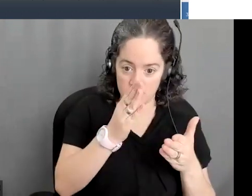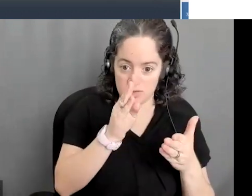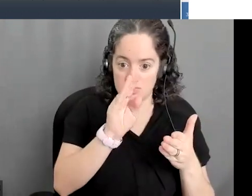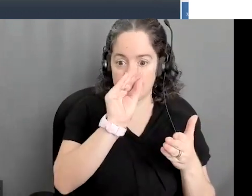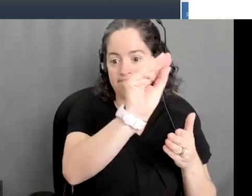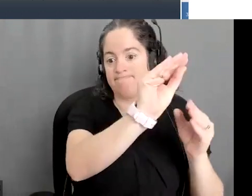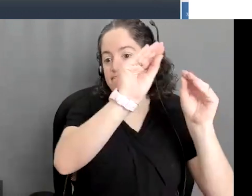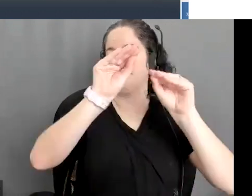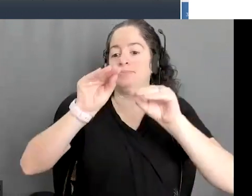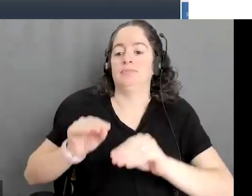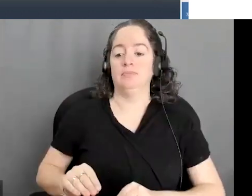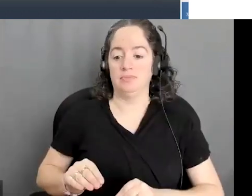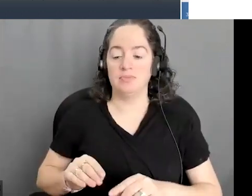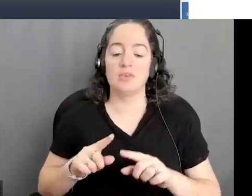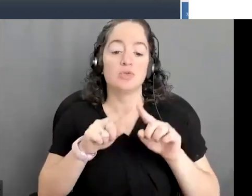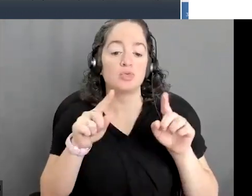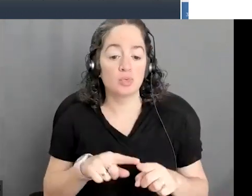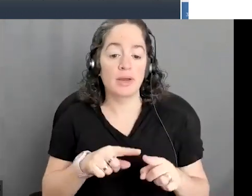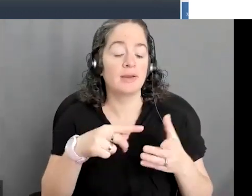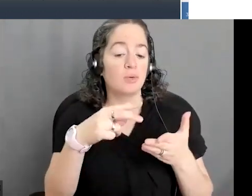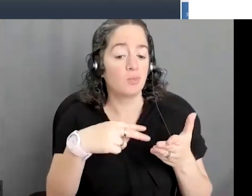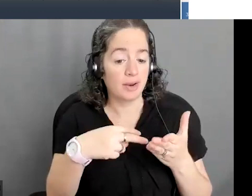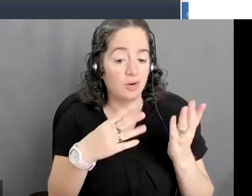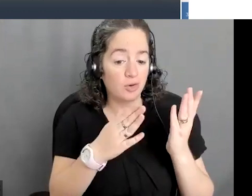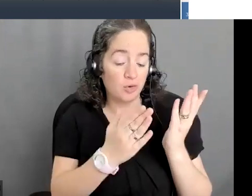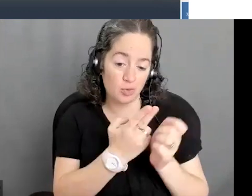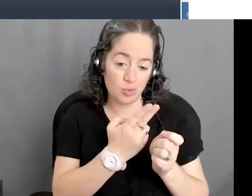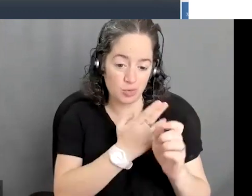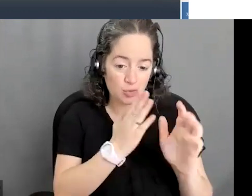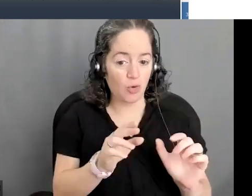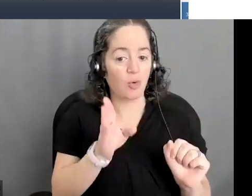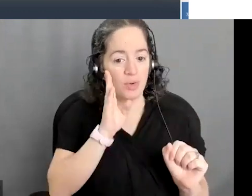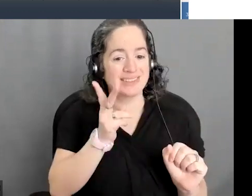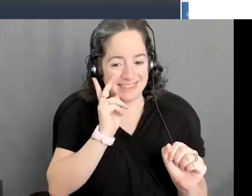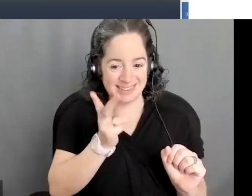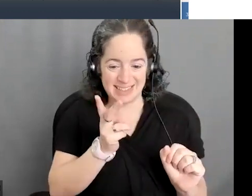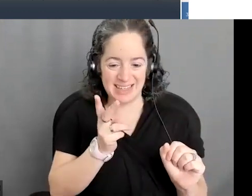and screen reader users can find a forced focus change to be disorienting.